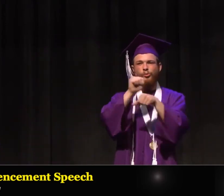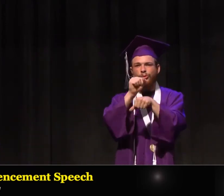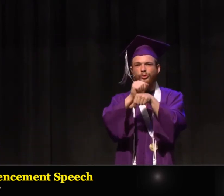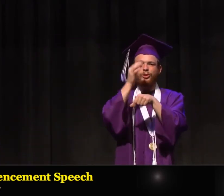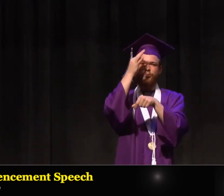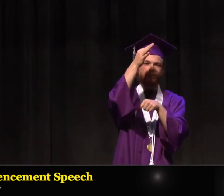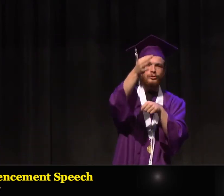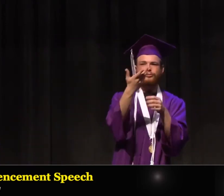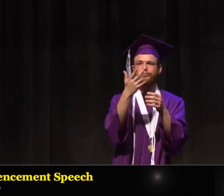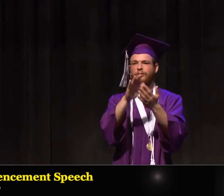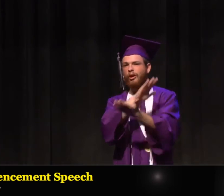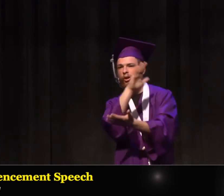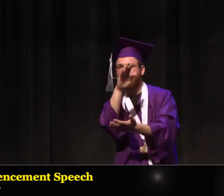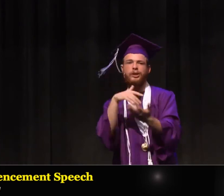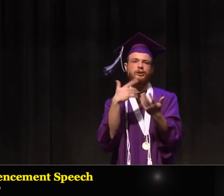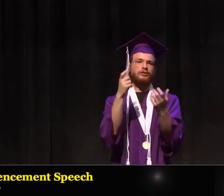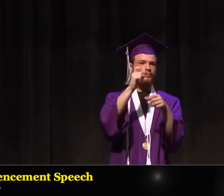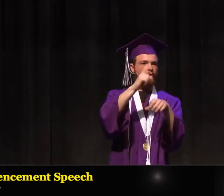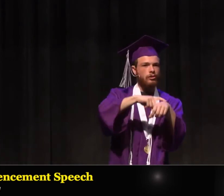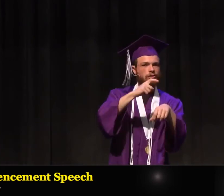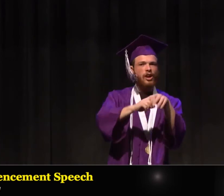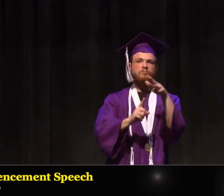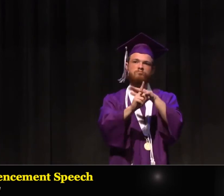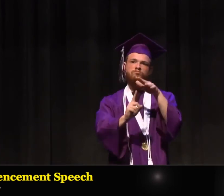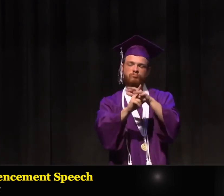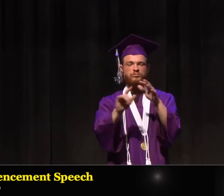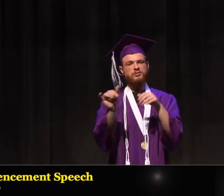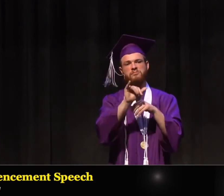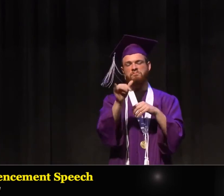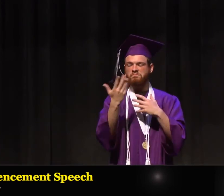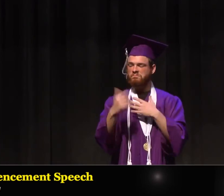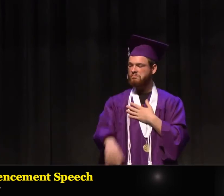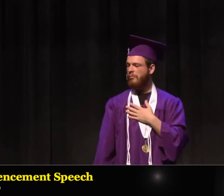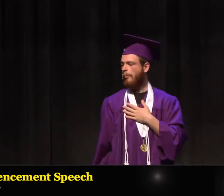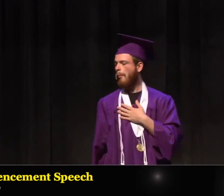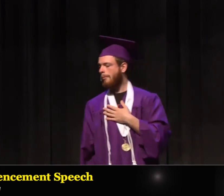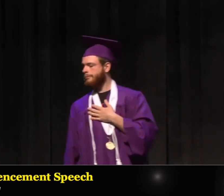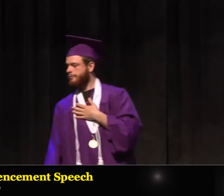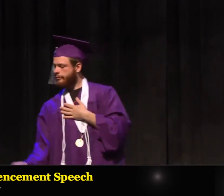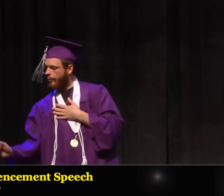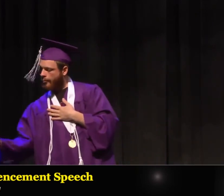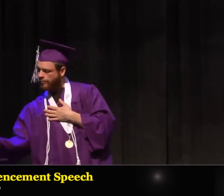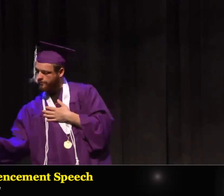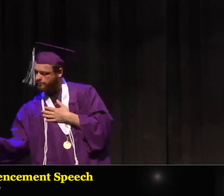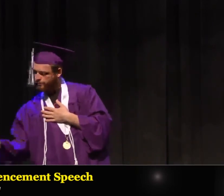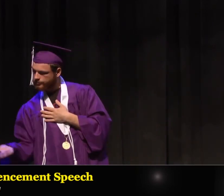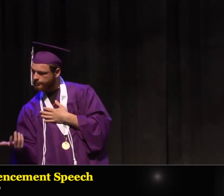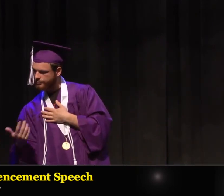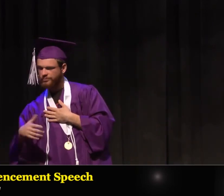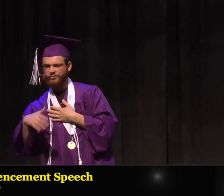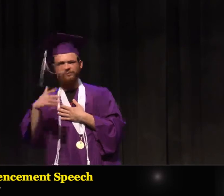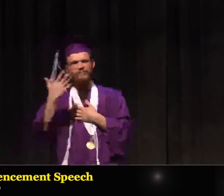It's part of life, your work, and your future in the college to show up on time and be punctual.